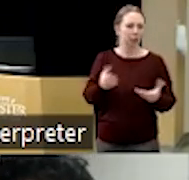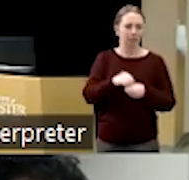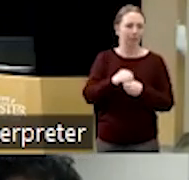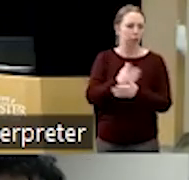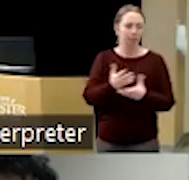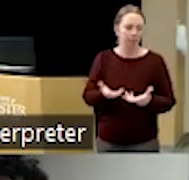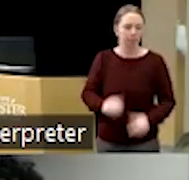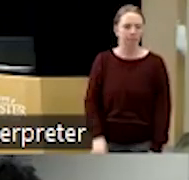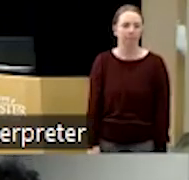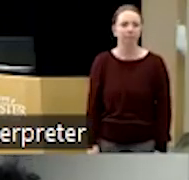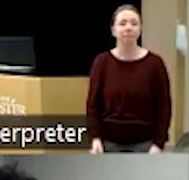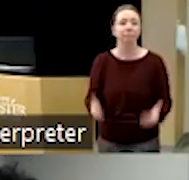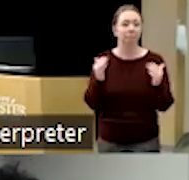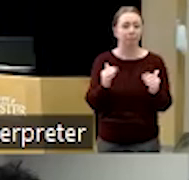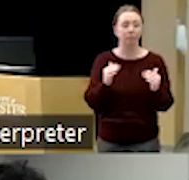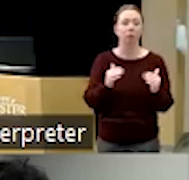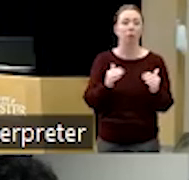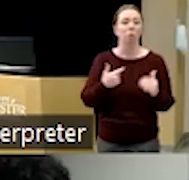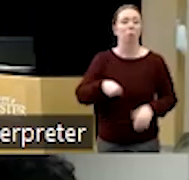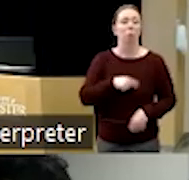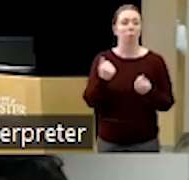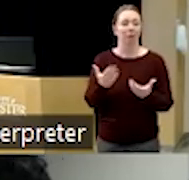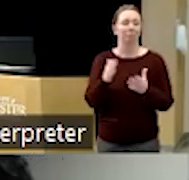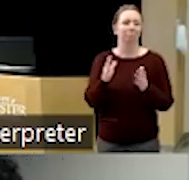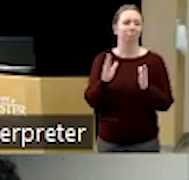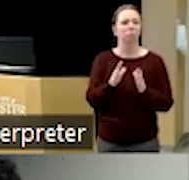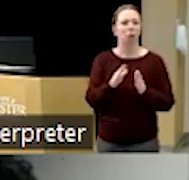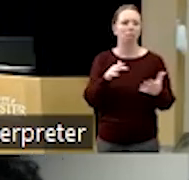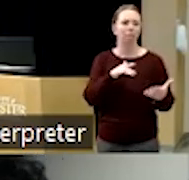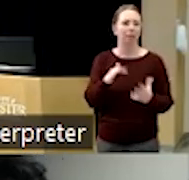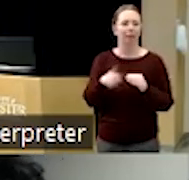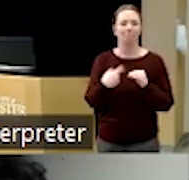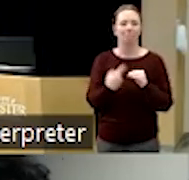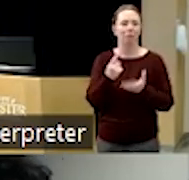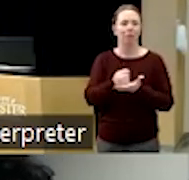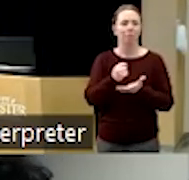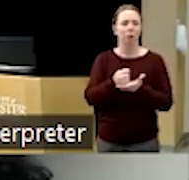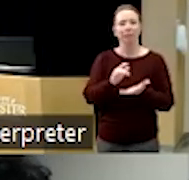um we did ourselves a small study on a therapeutic drug management monitoring and